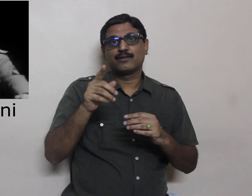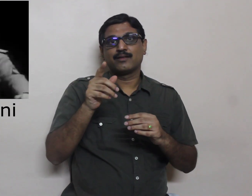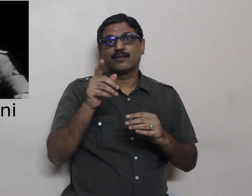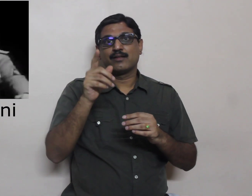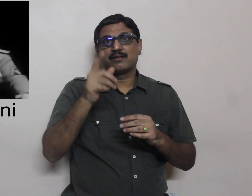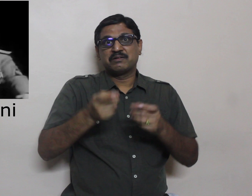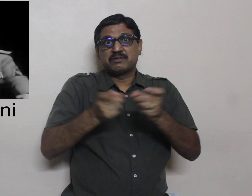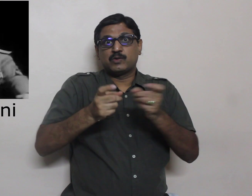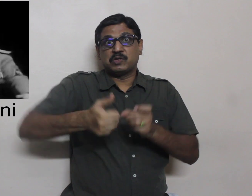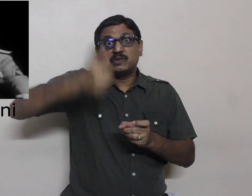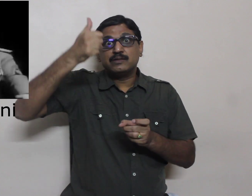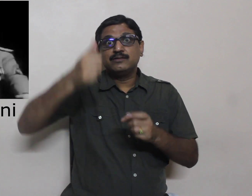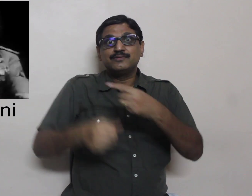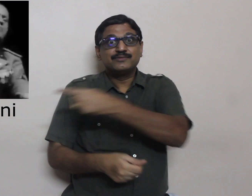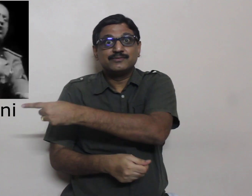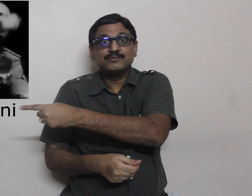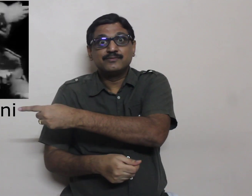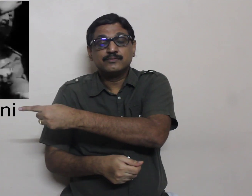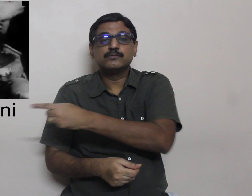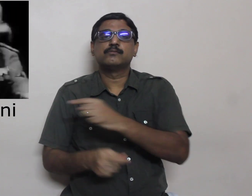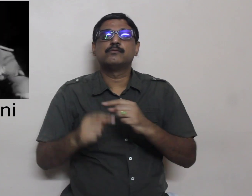People have Sicily started hating Mussolini and